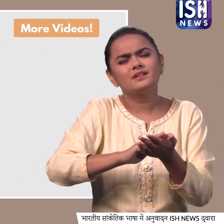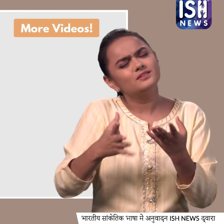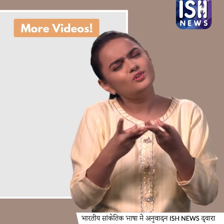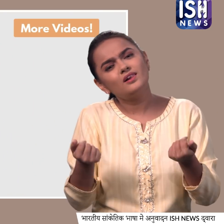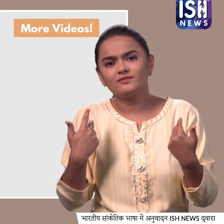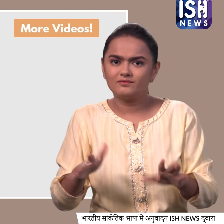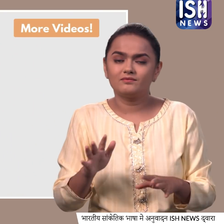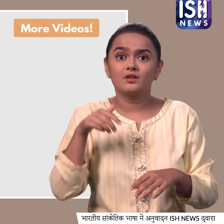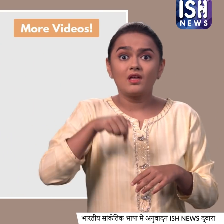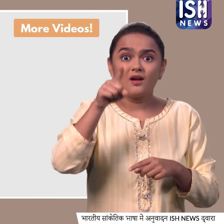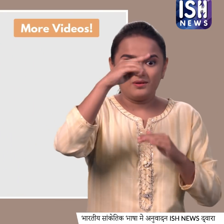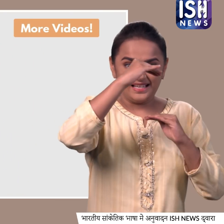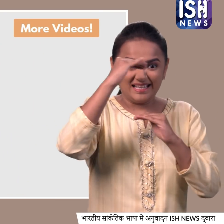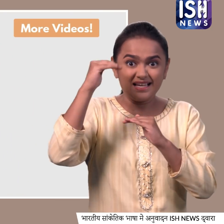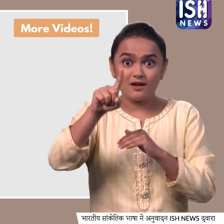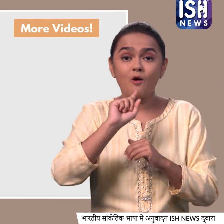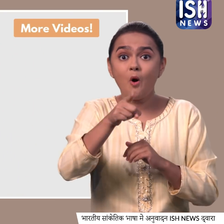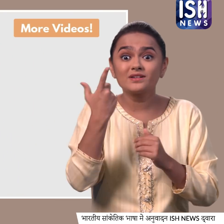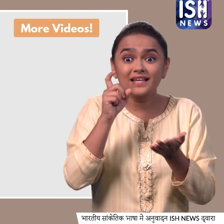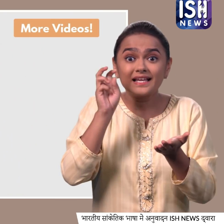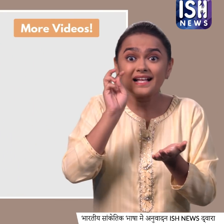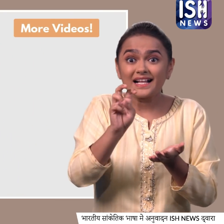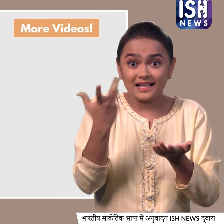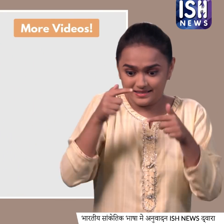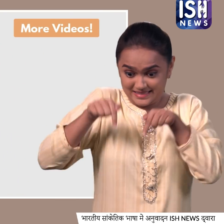To order your sprout kit, click here